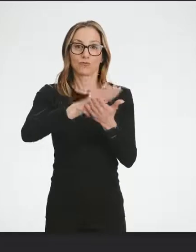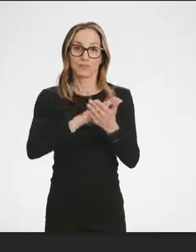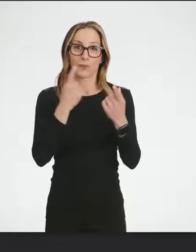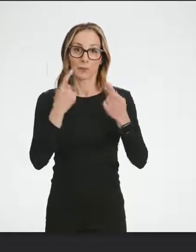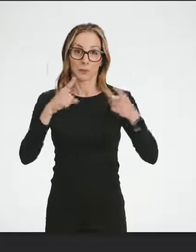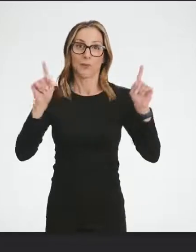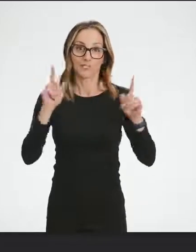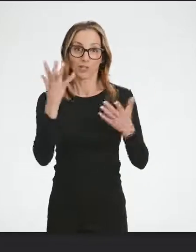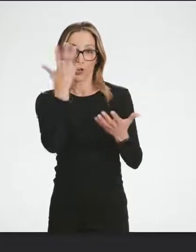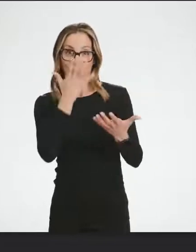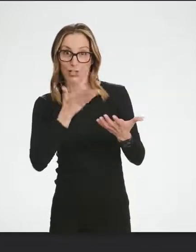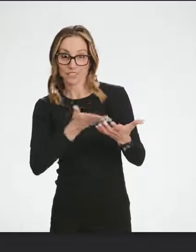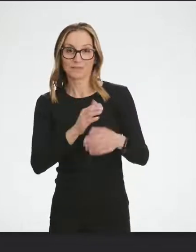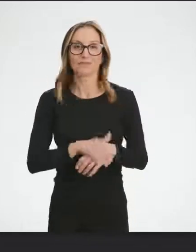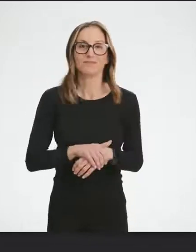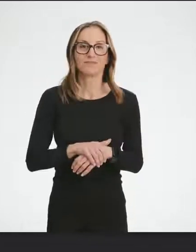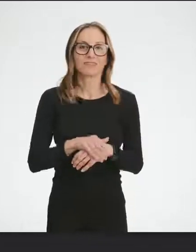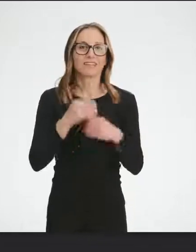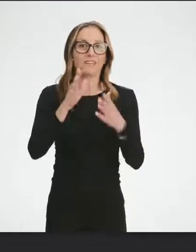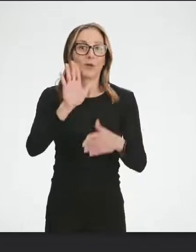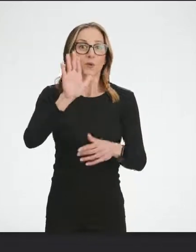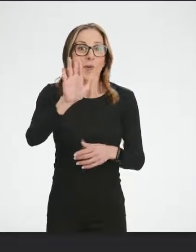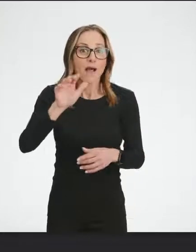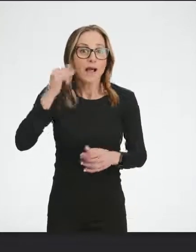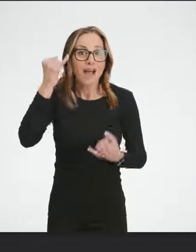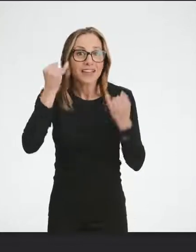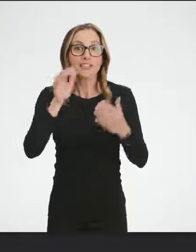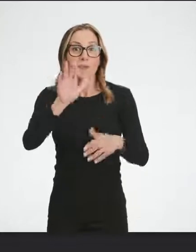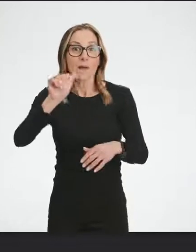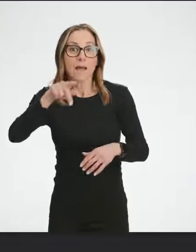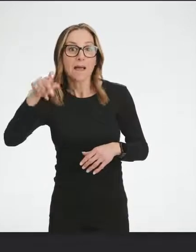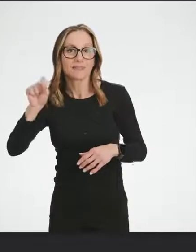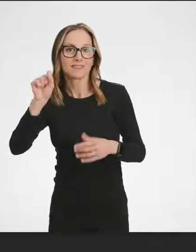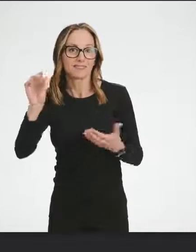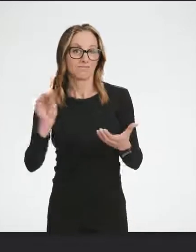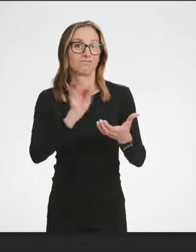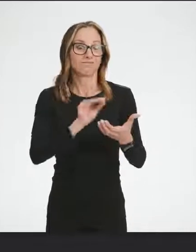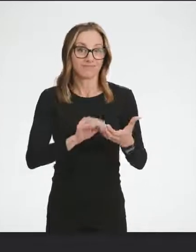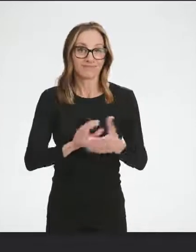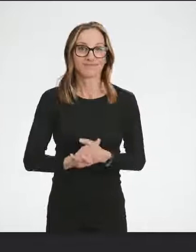your apps another place to engage users. And to tell you more, here's Robert.